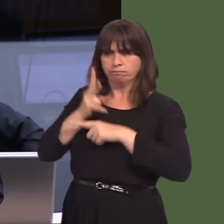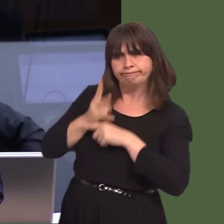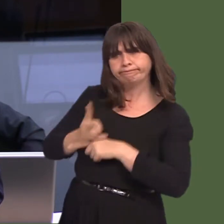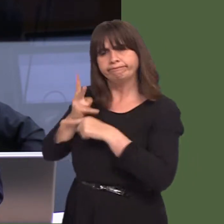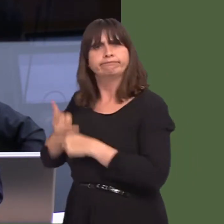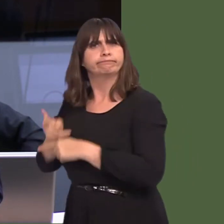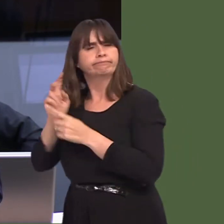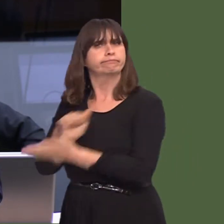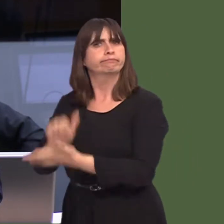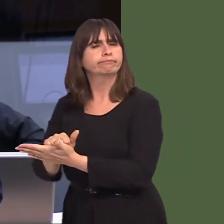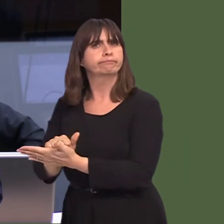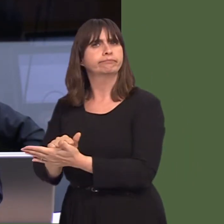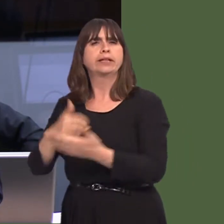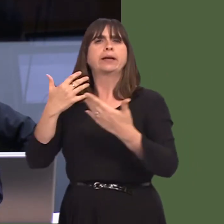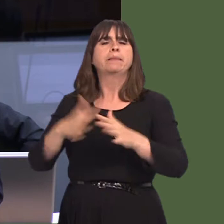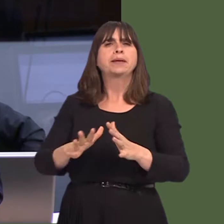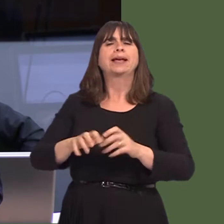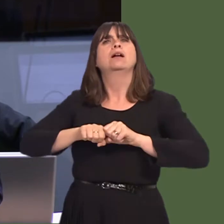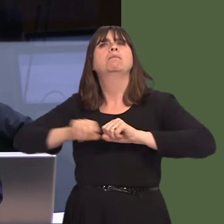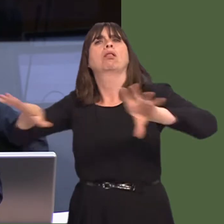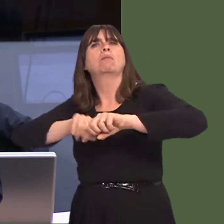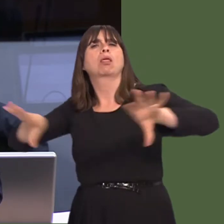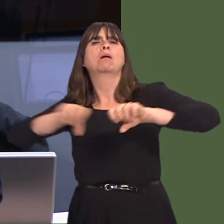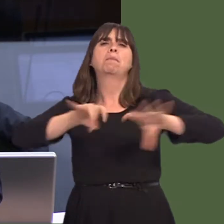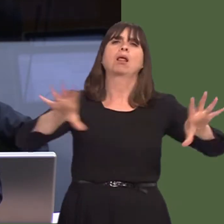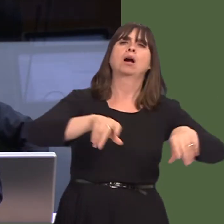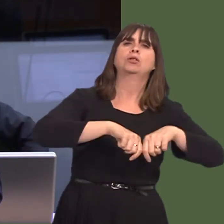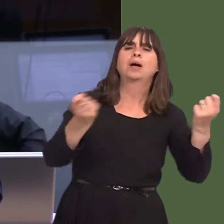and press releases that were put out were contrary to the evidence that the committee